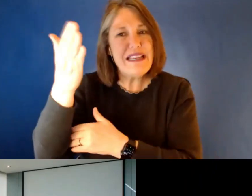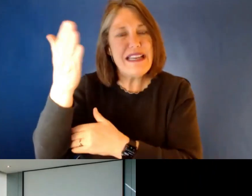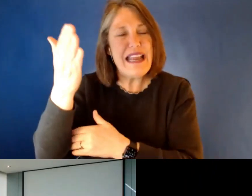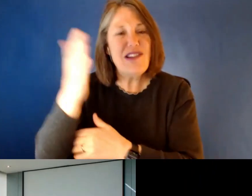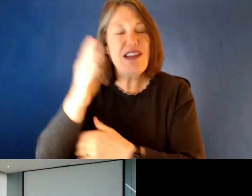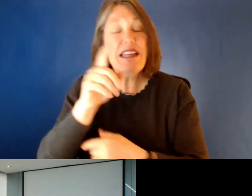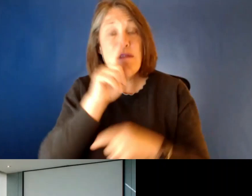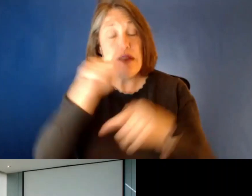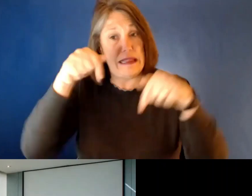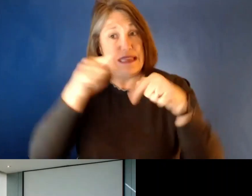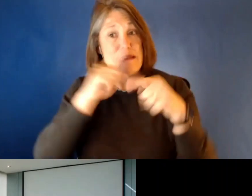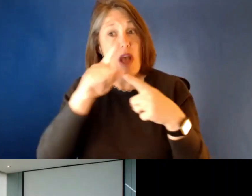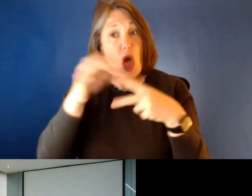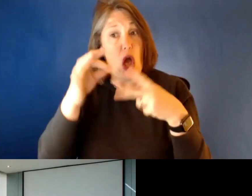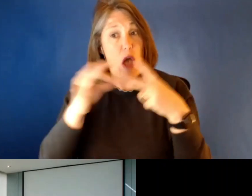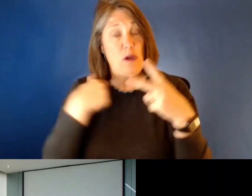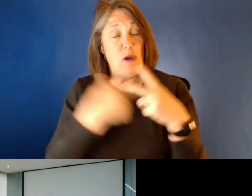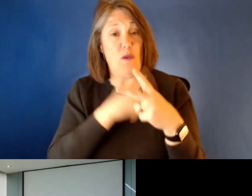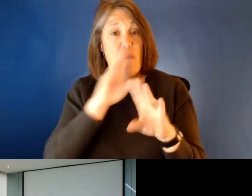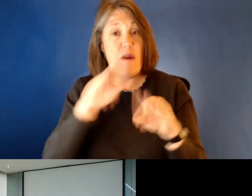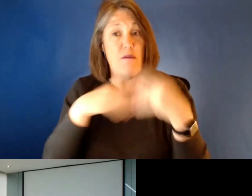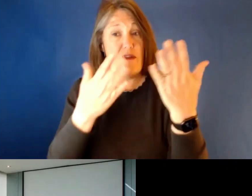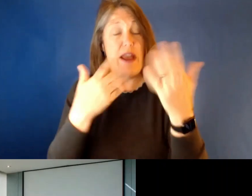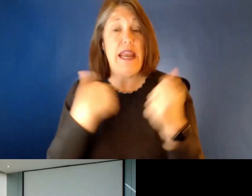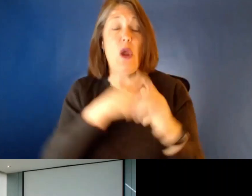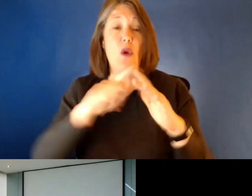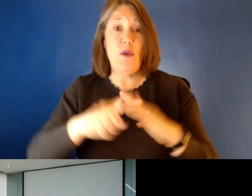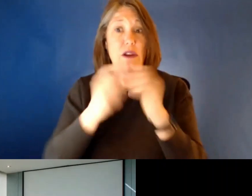providing. 06:07:25 We started with this innovation when